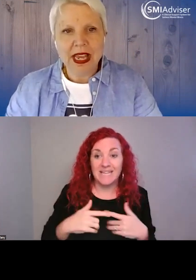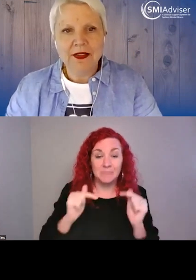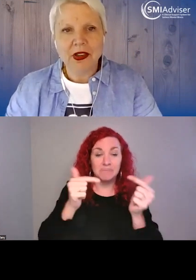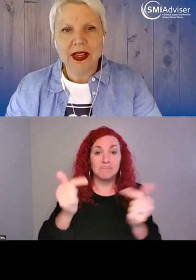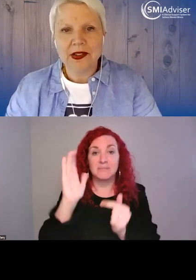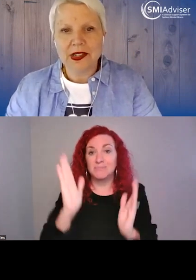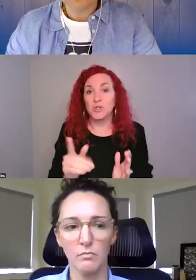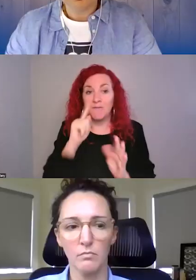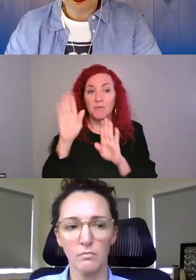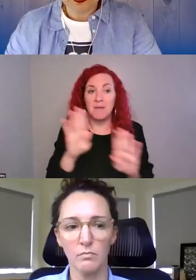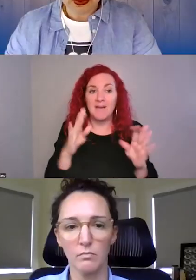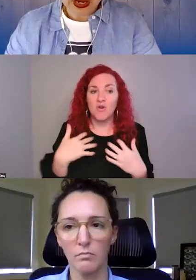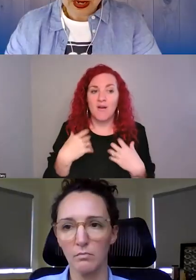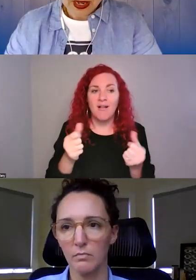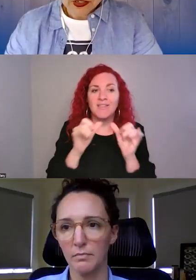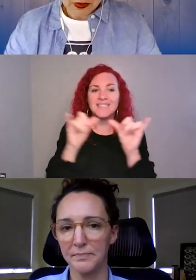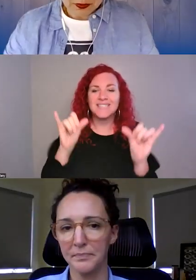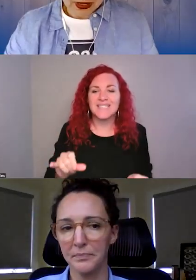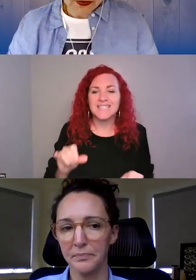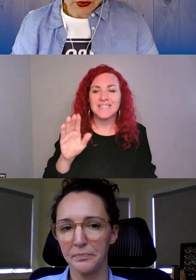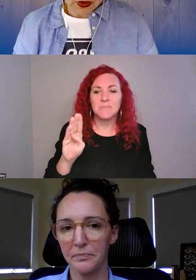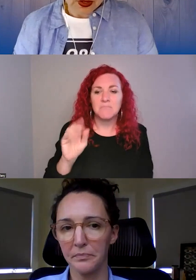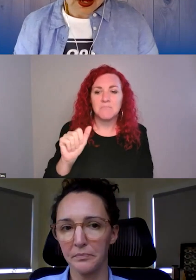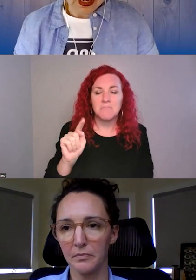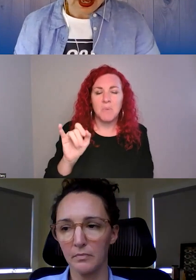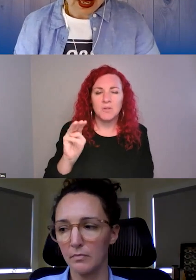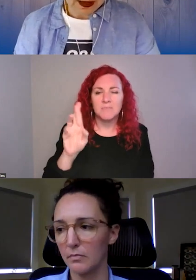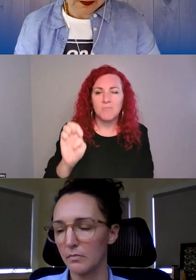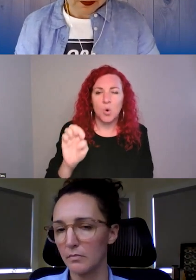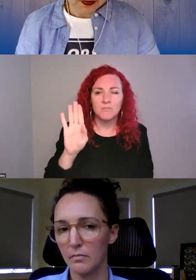BEHAVIORAL HEALTH SYSTEM BALTIMORE.